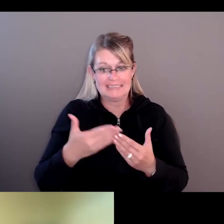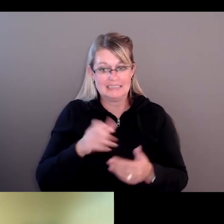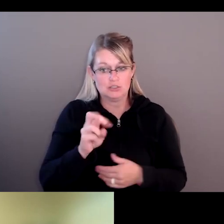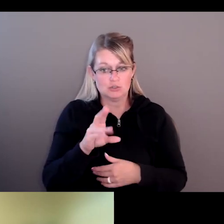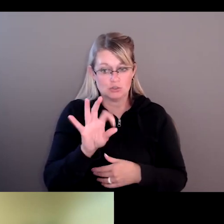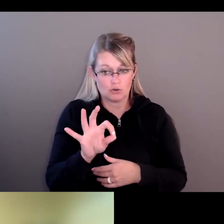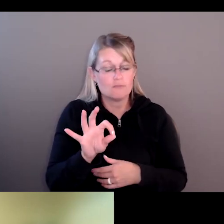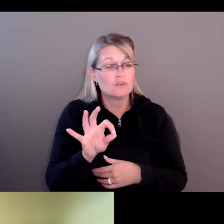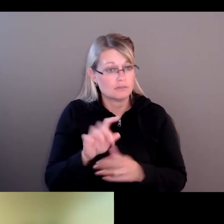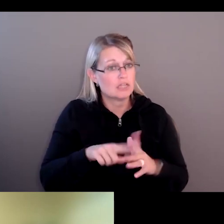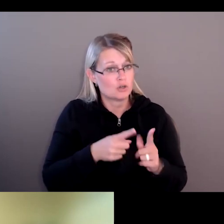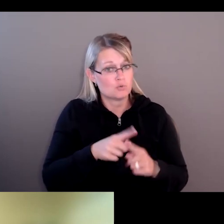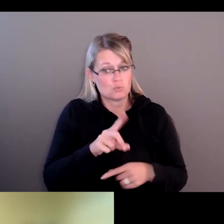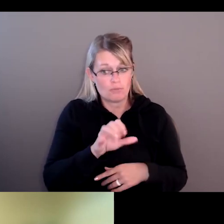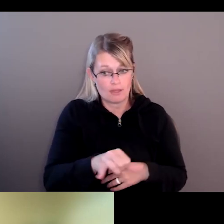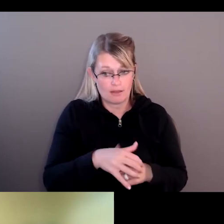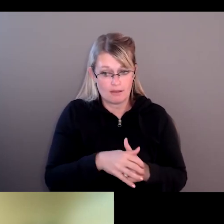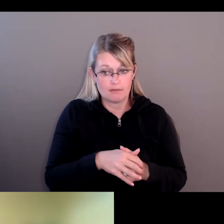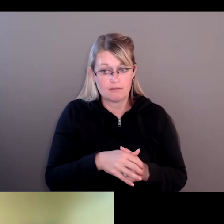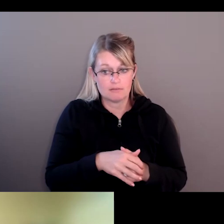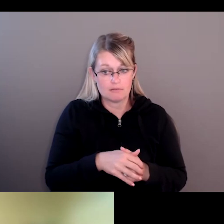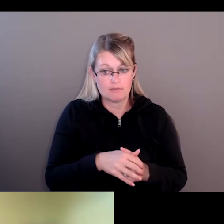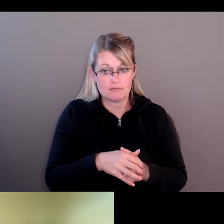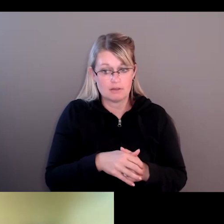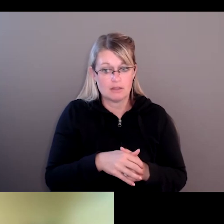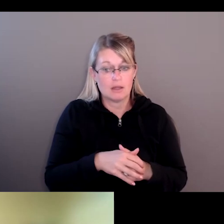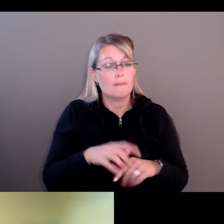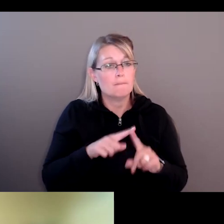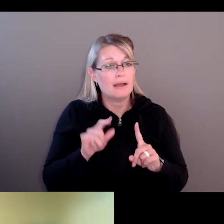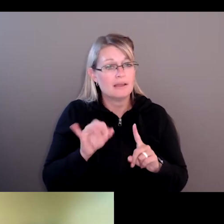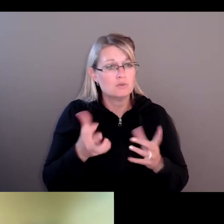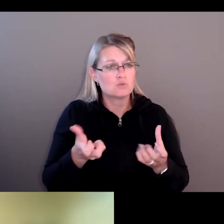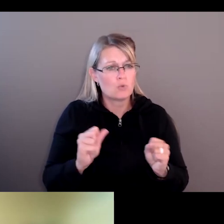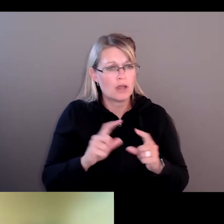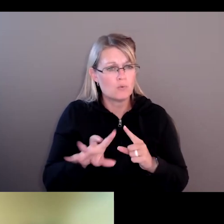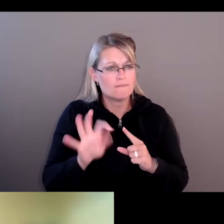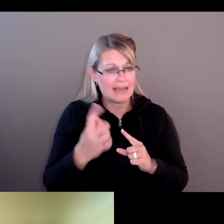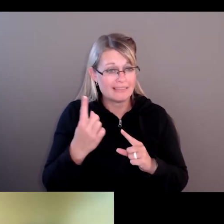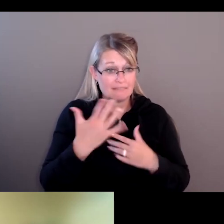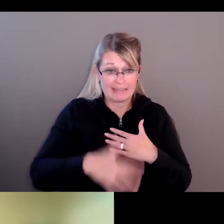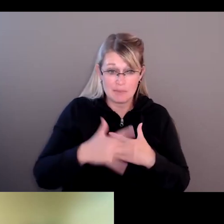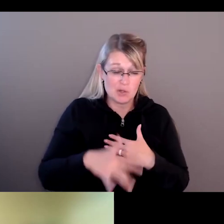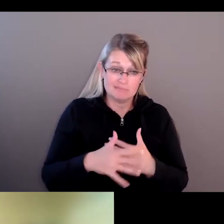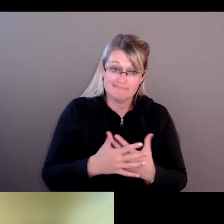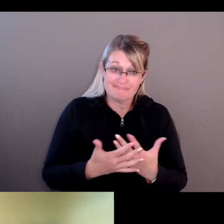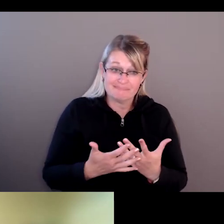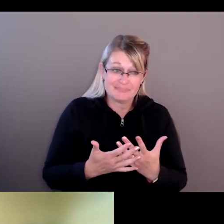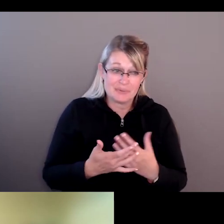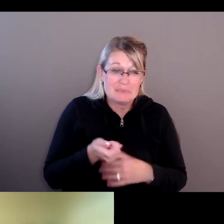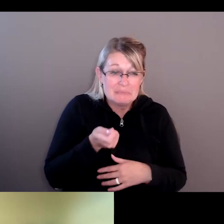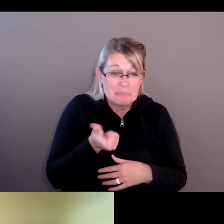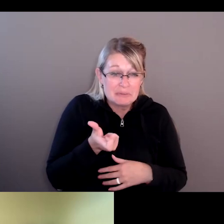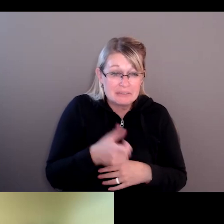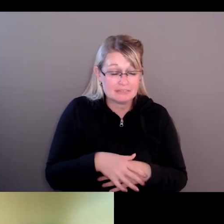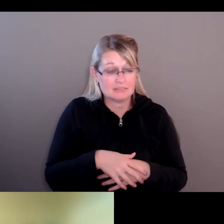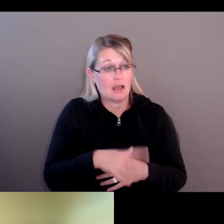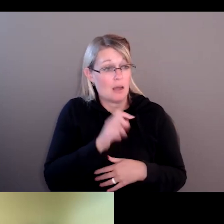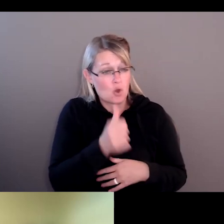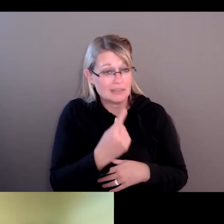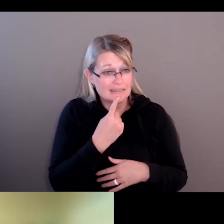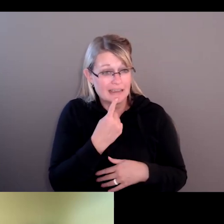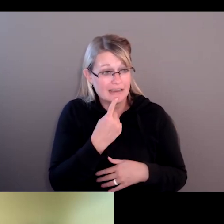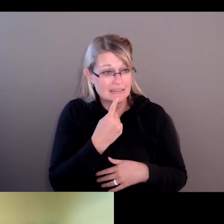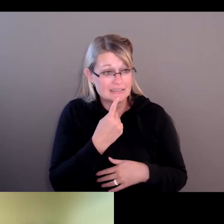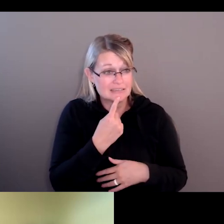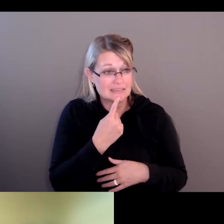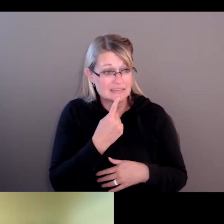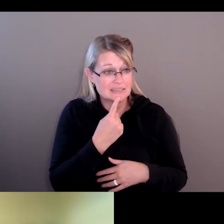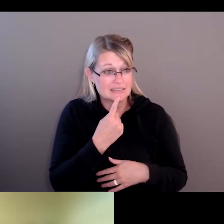to do that. All but if you are trying to find stuff out there, I'm not saying this to you to